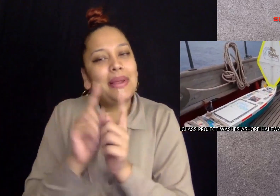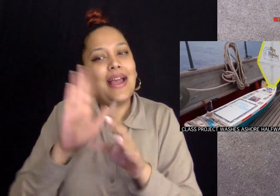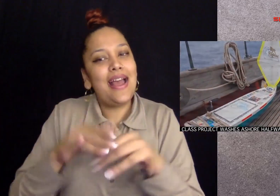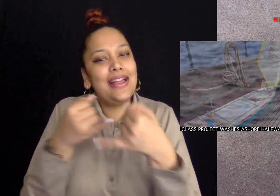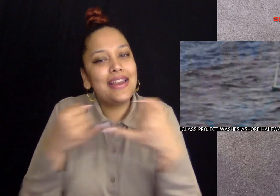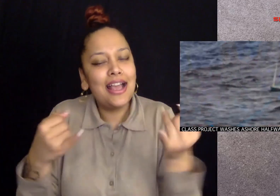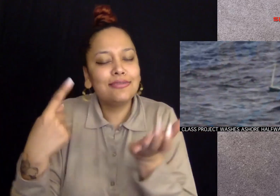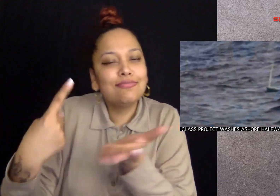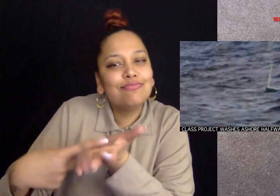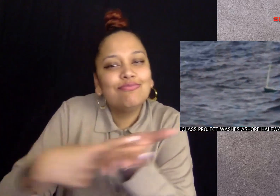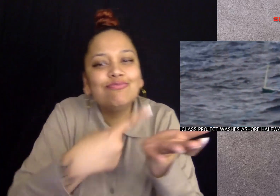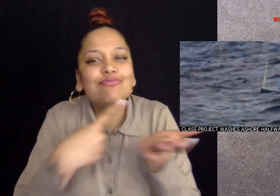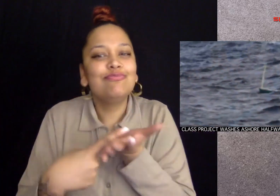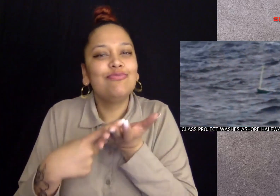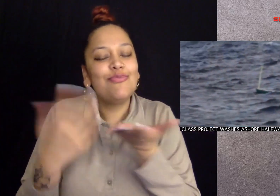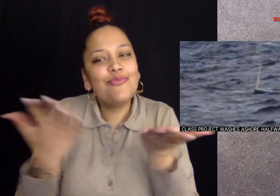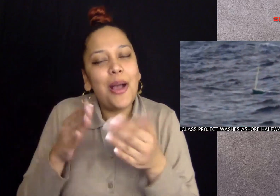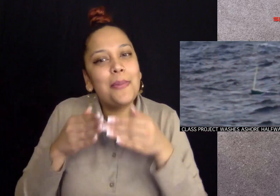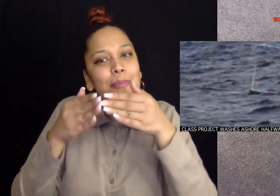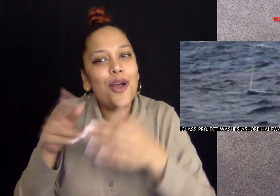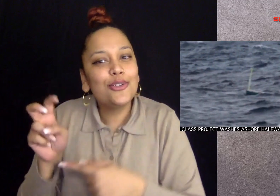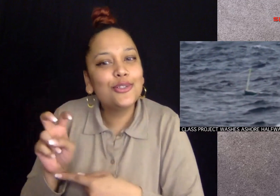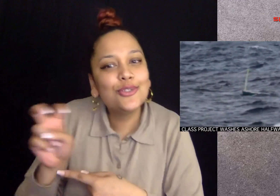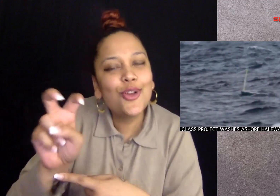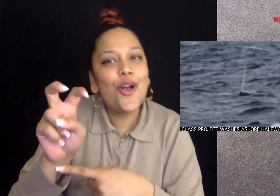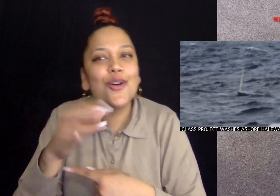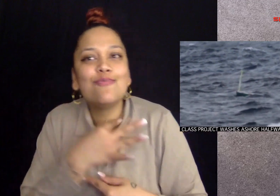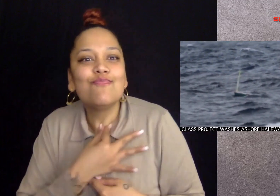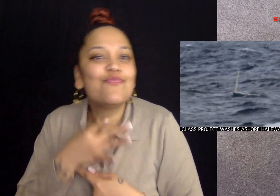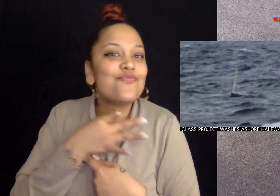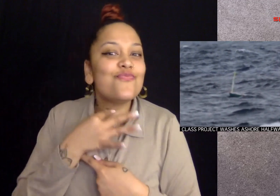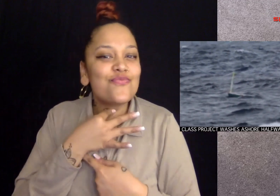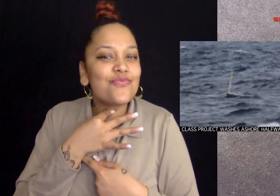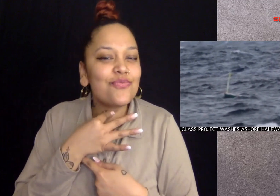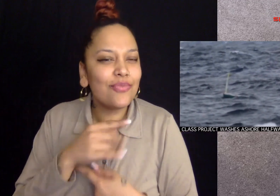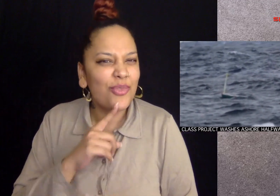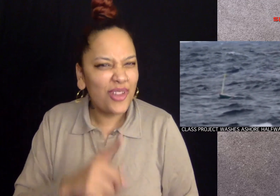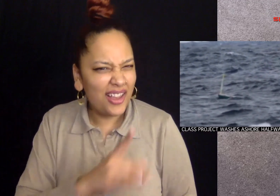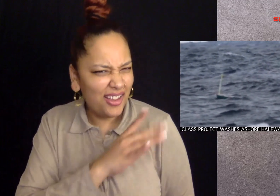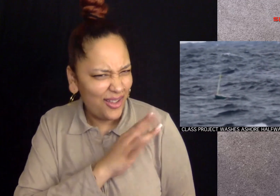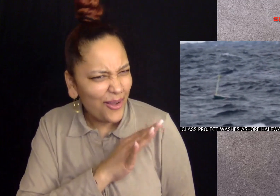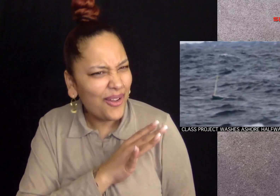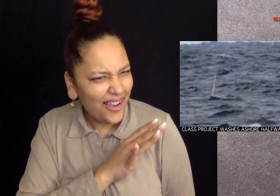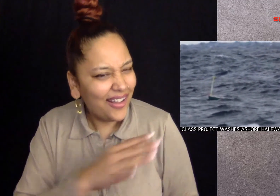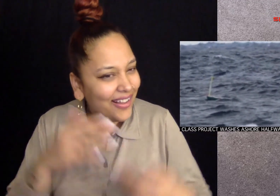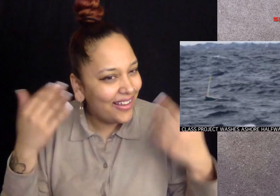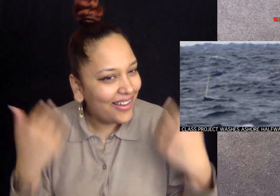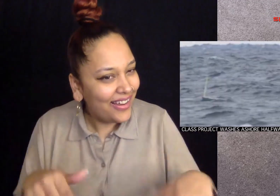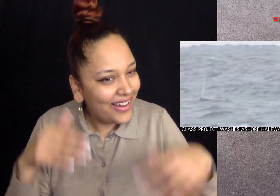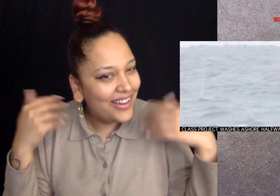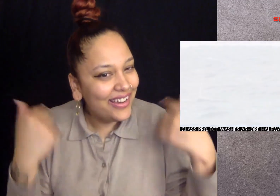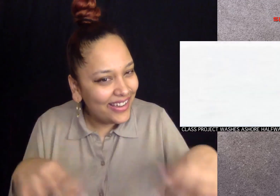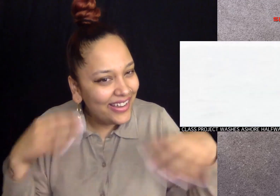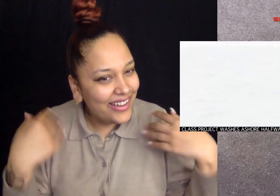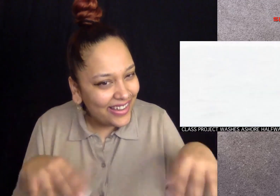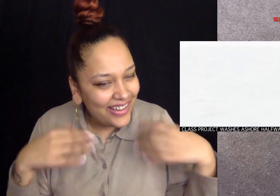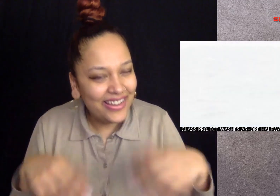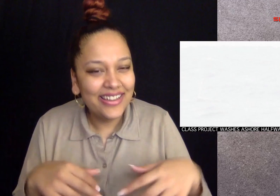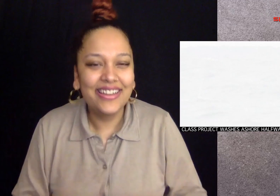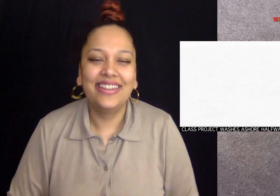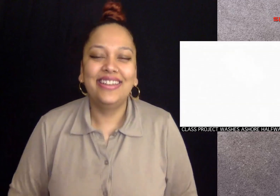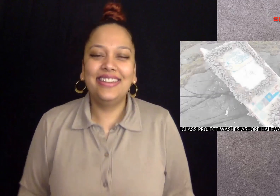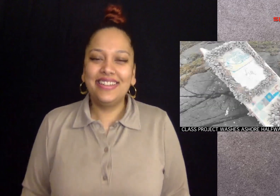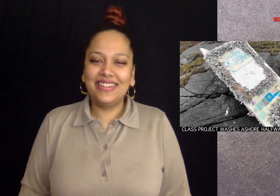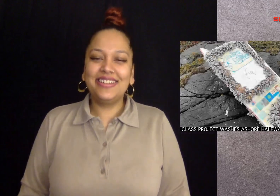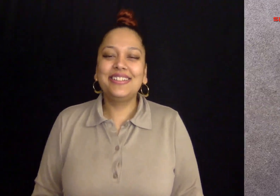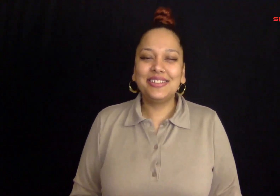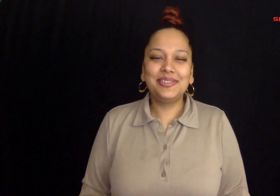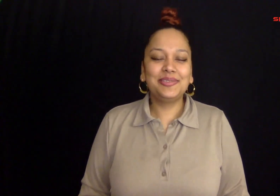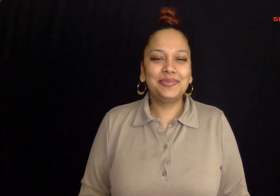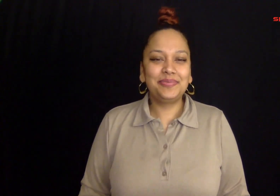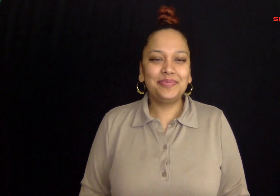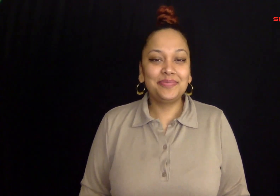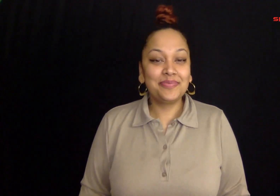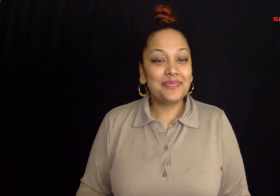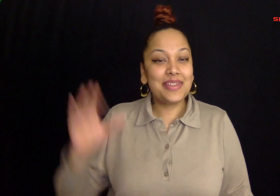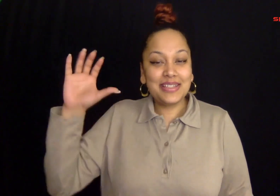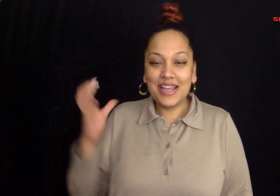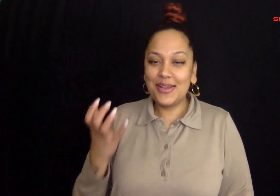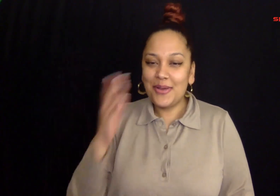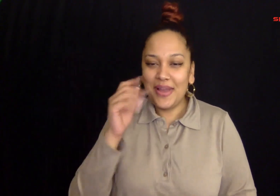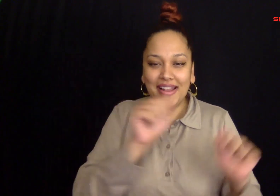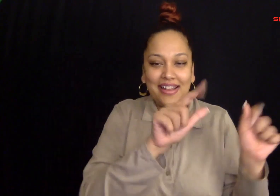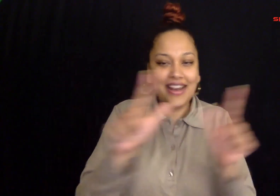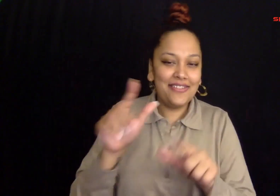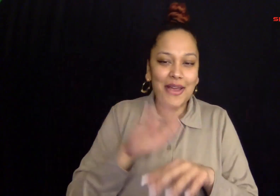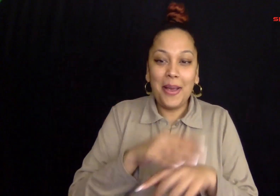discuss their respective roles in the boat's journey really cool Sign1News will be broadcasting